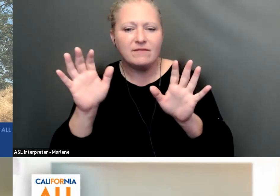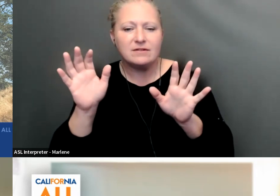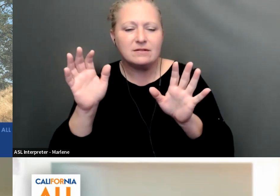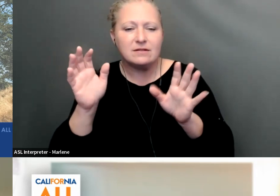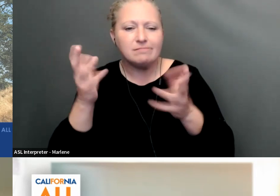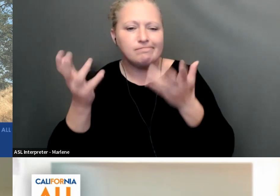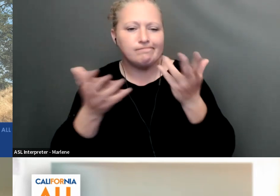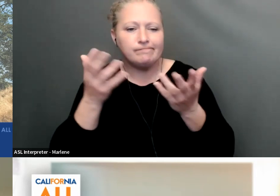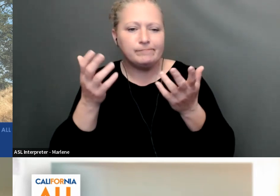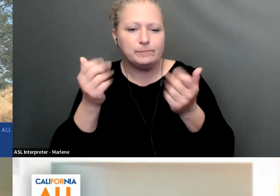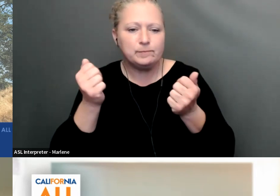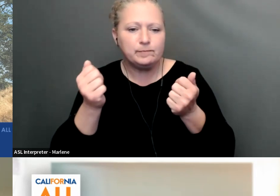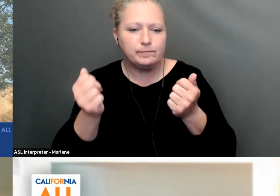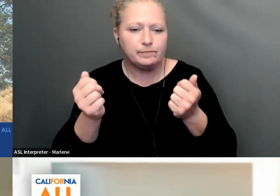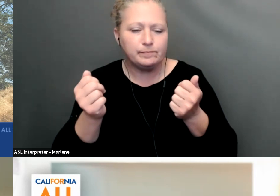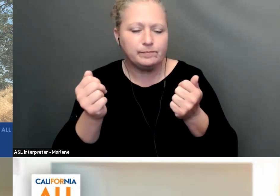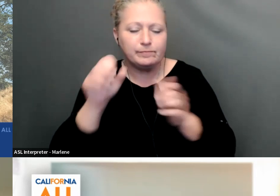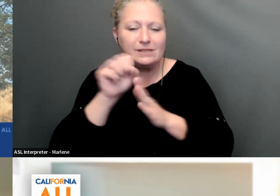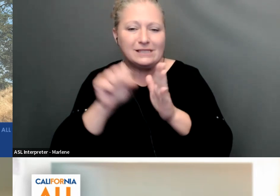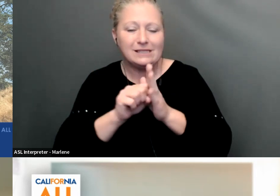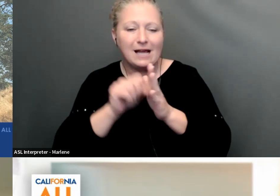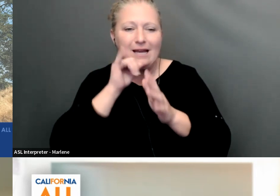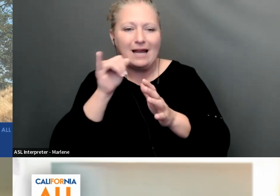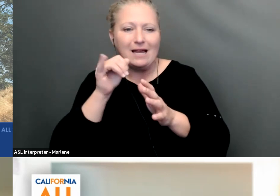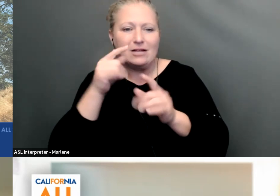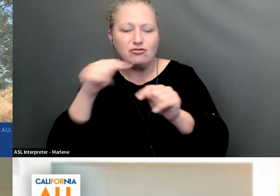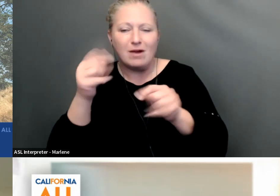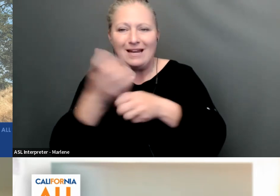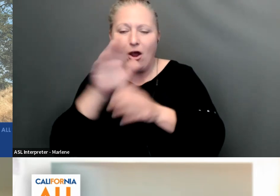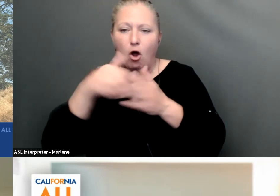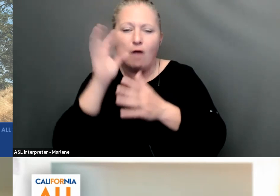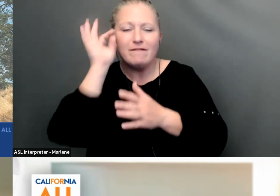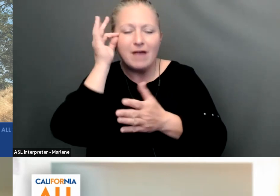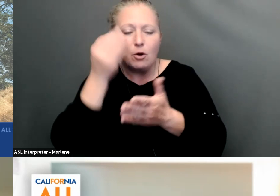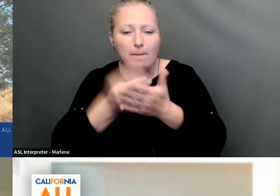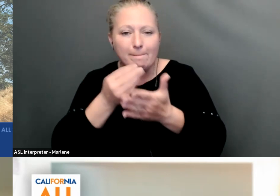you know the State is leveraging all Federal dollars to achieve broadband